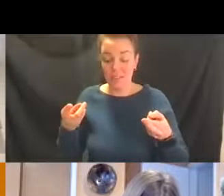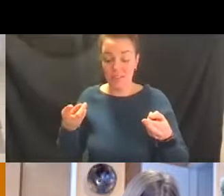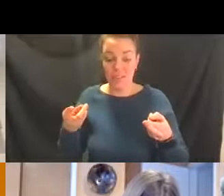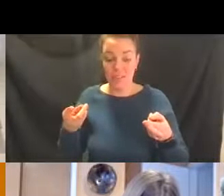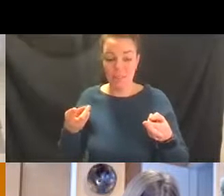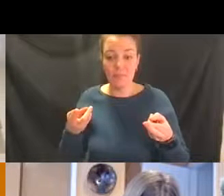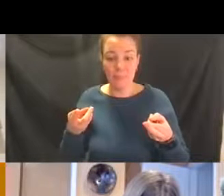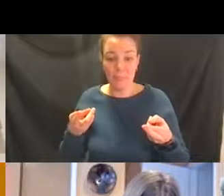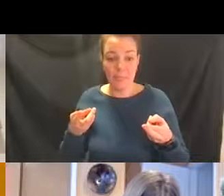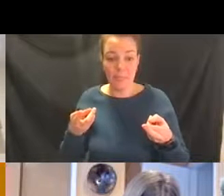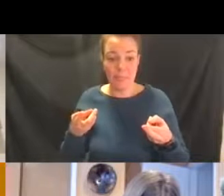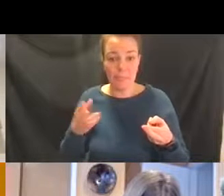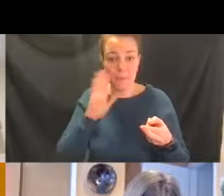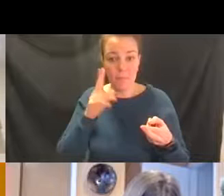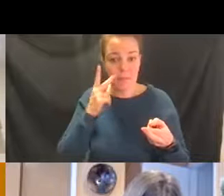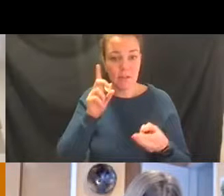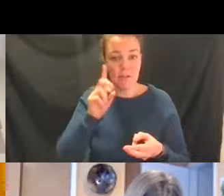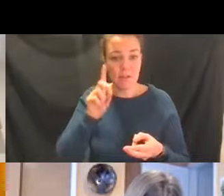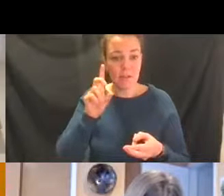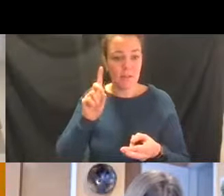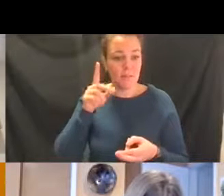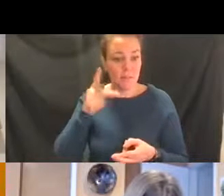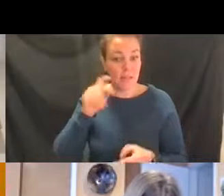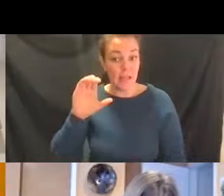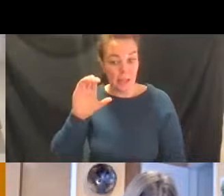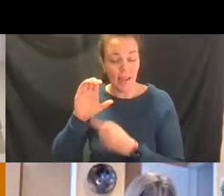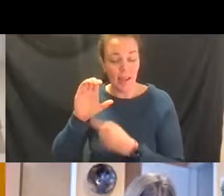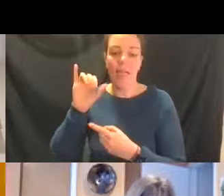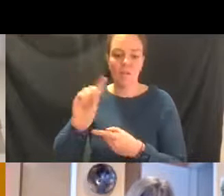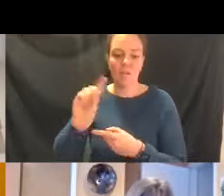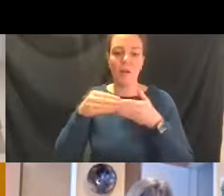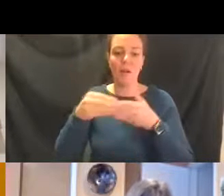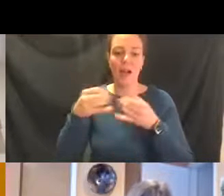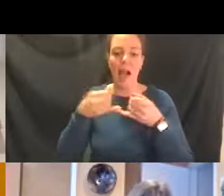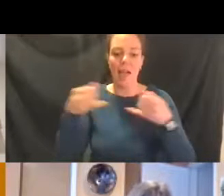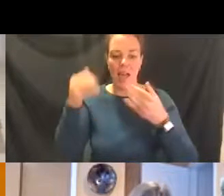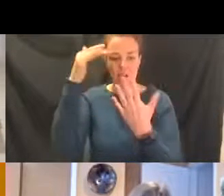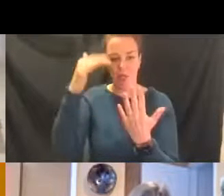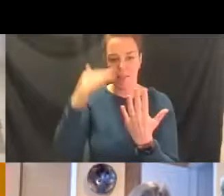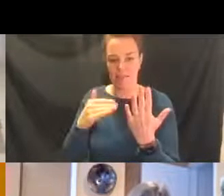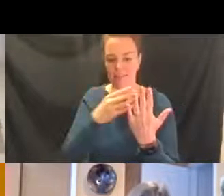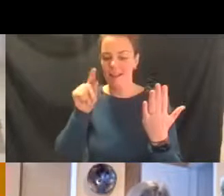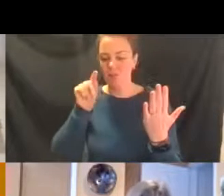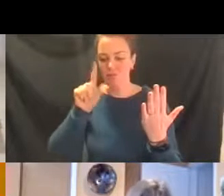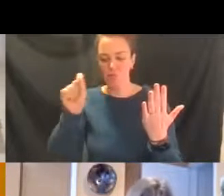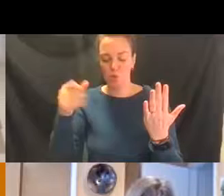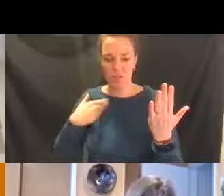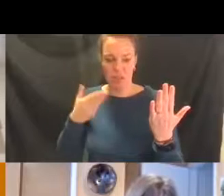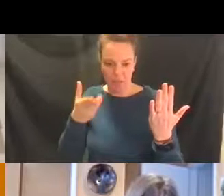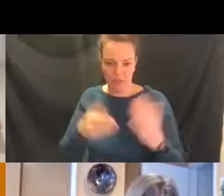DDPC and that's where all the guidelines are and all the tools. We also have health watch tables